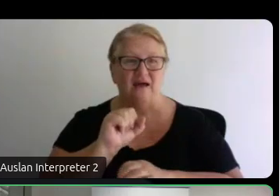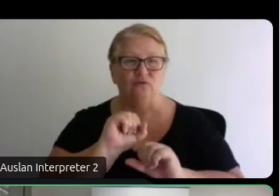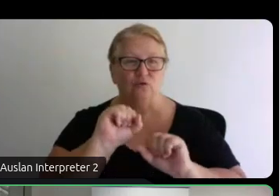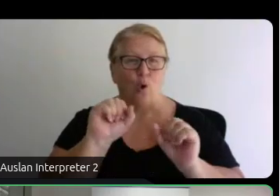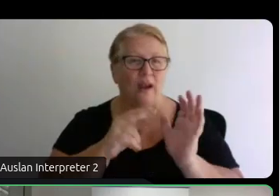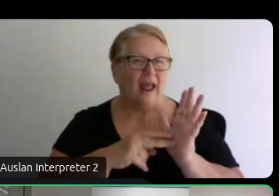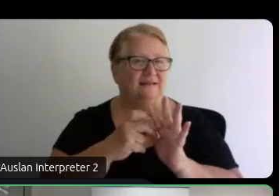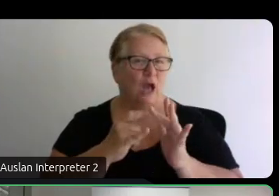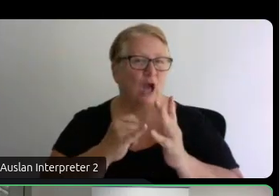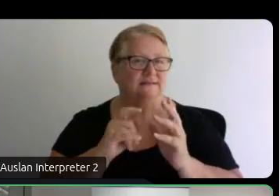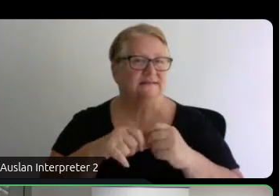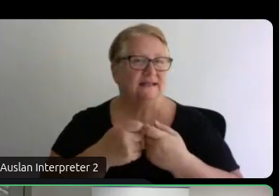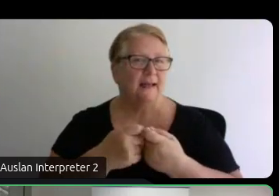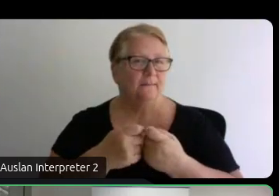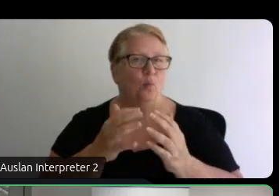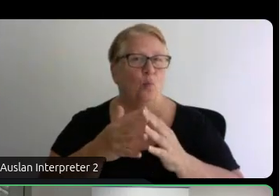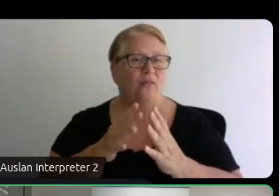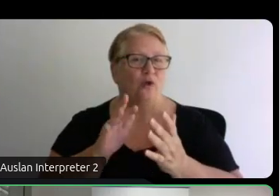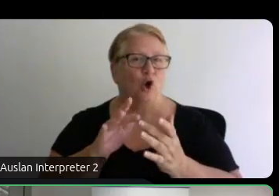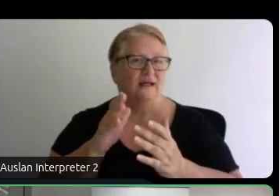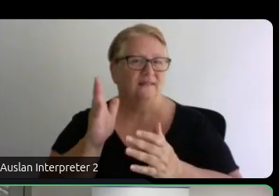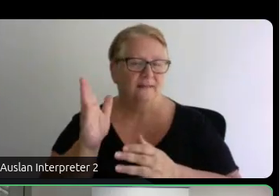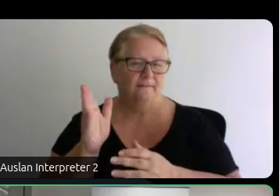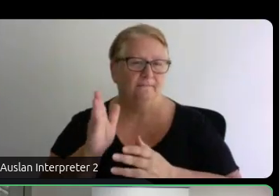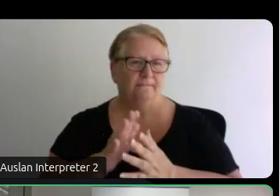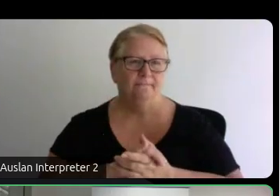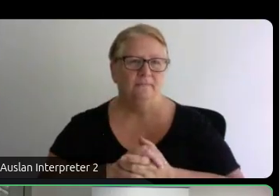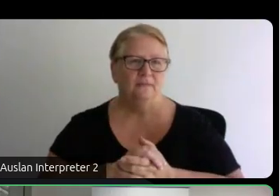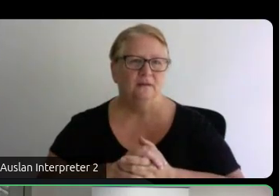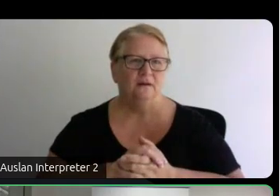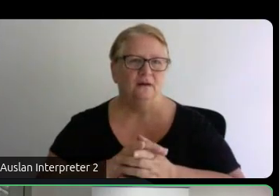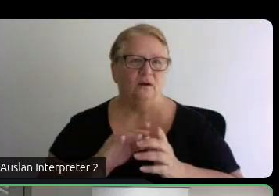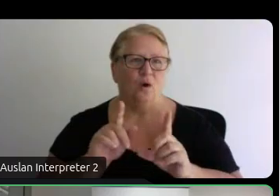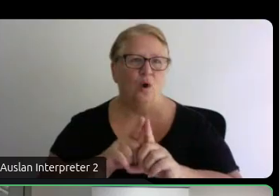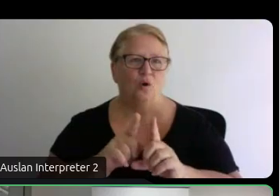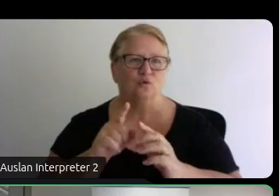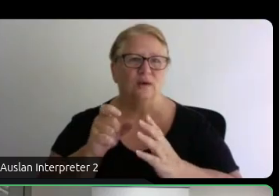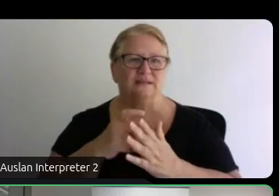say definitely reach out to them if you need some advice. Um and there's also disability advocates